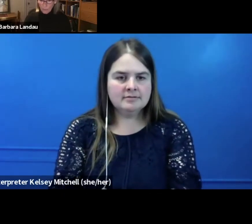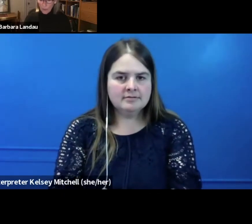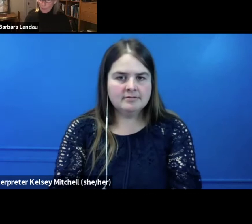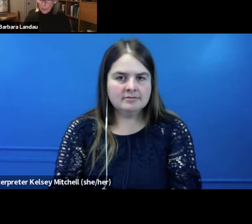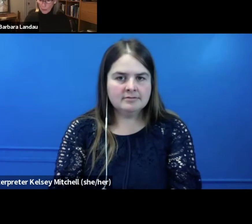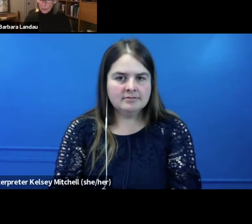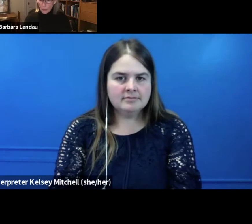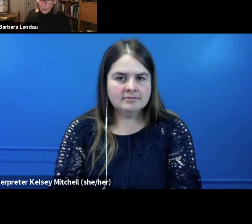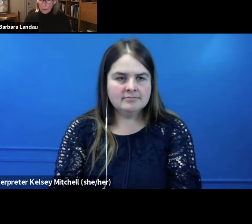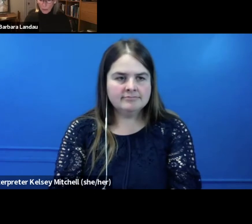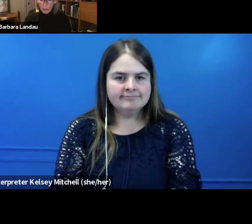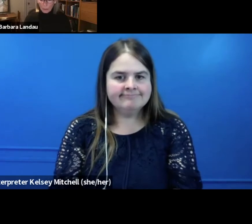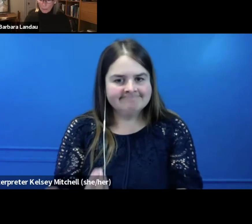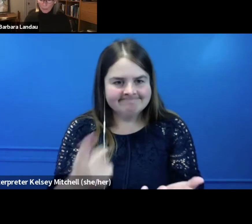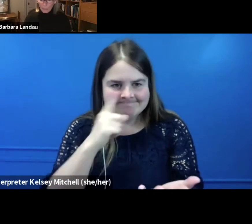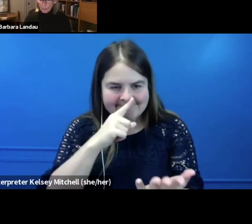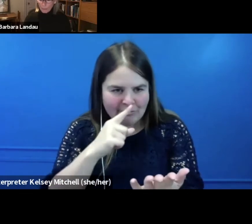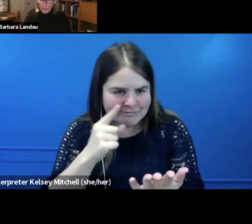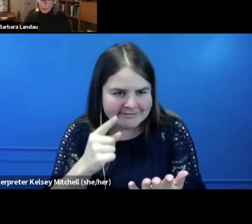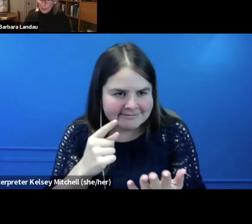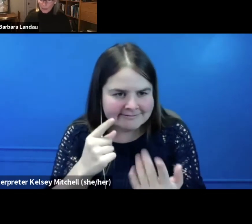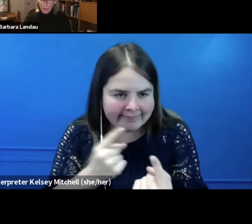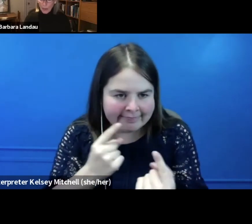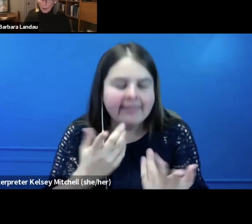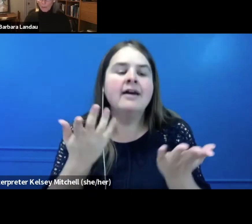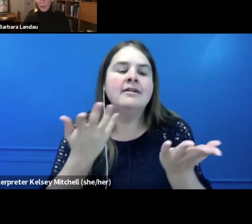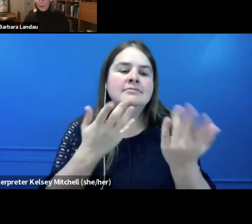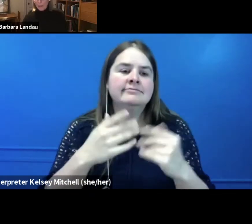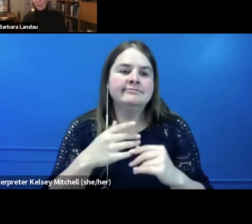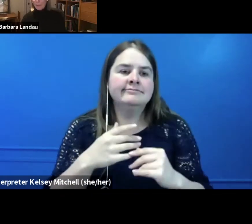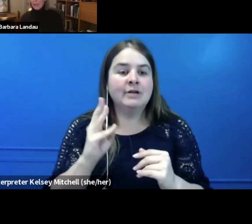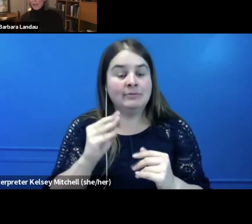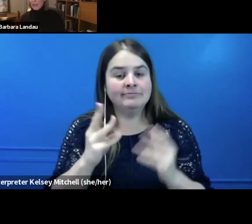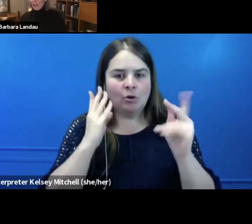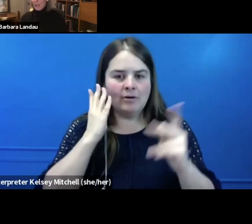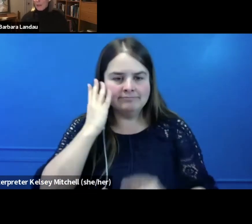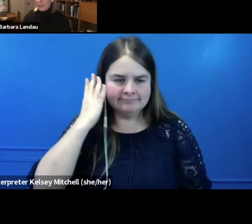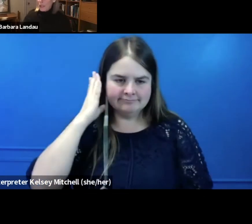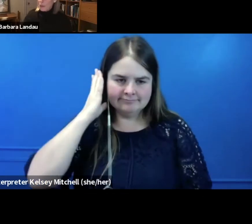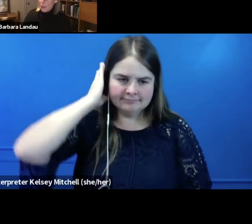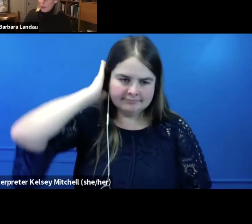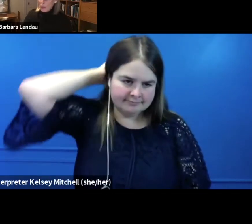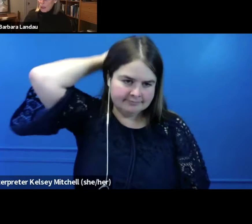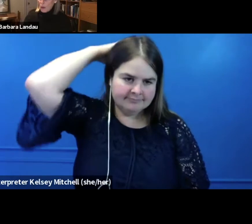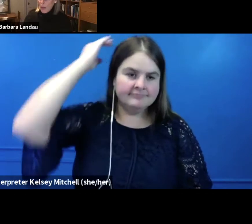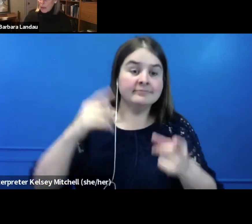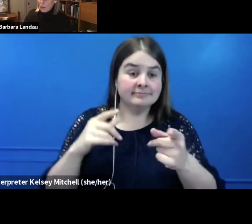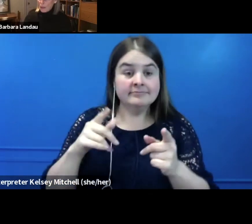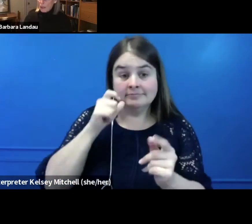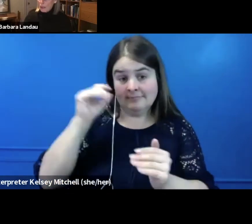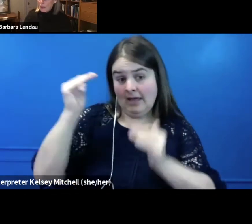if my cursor will allow it wow okay